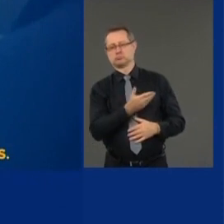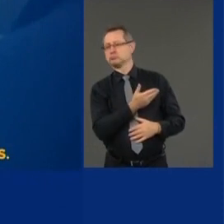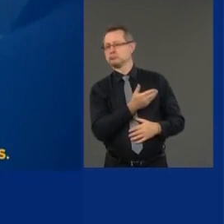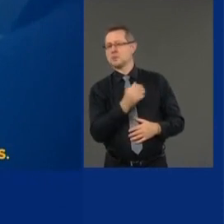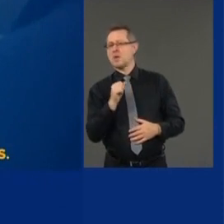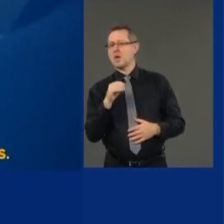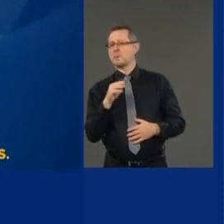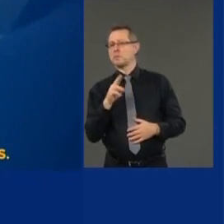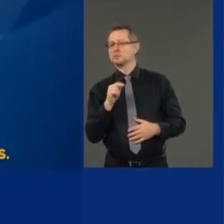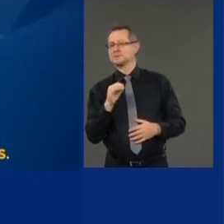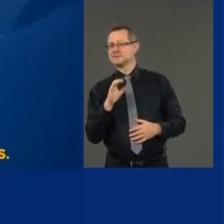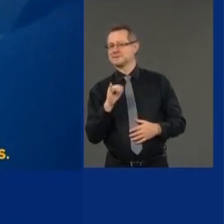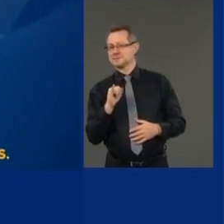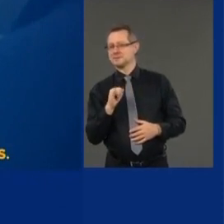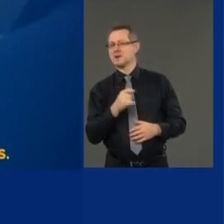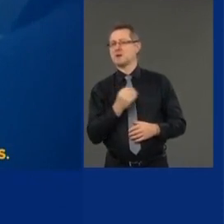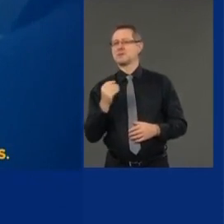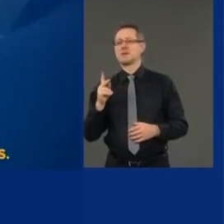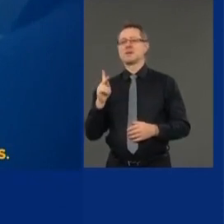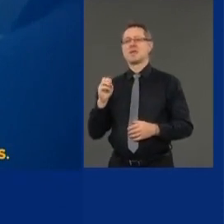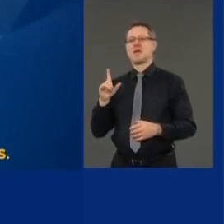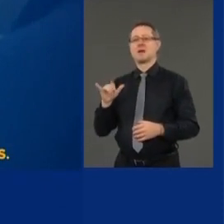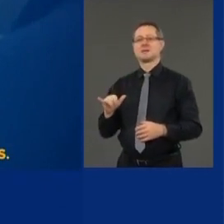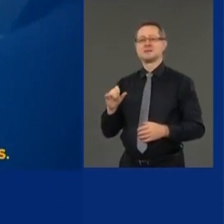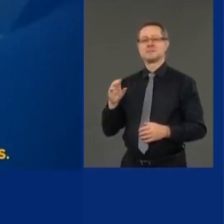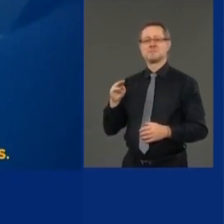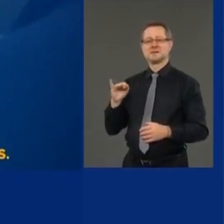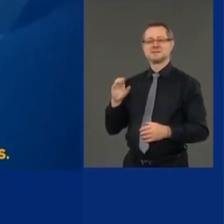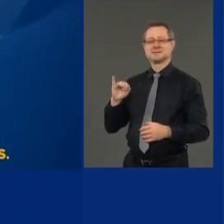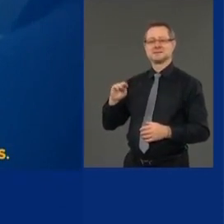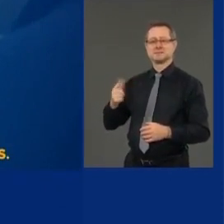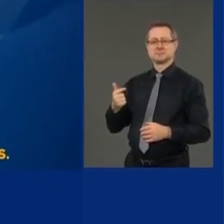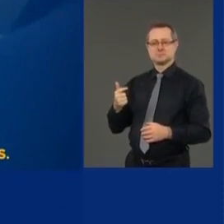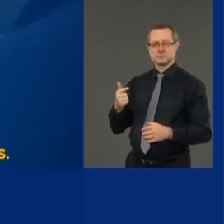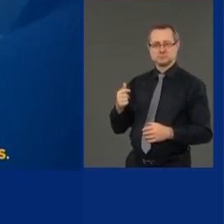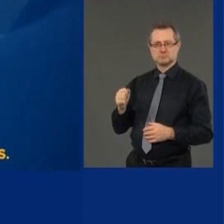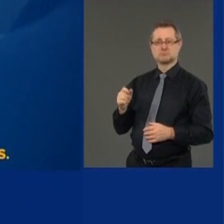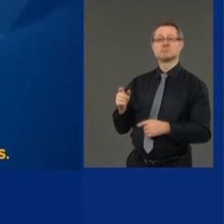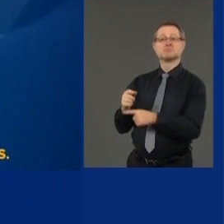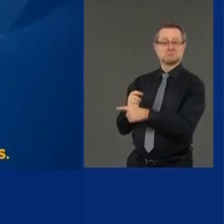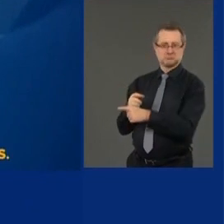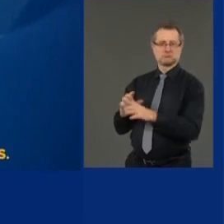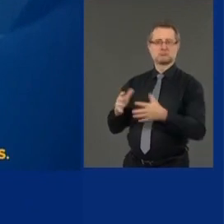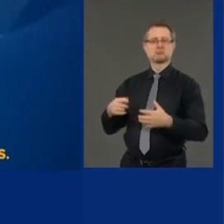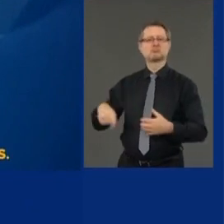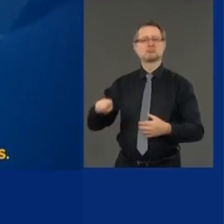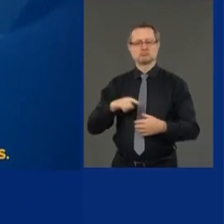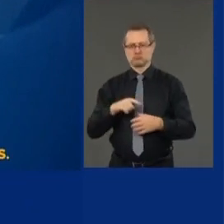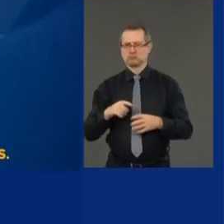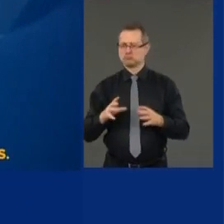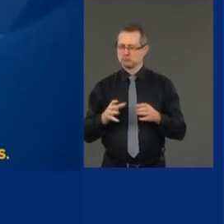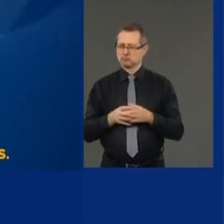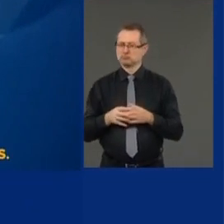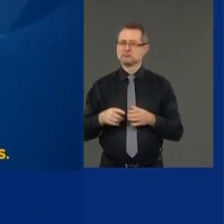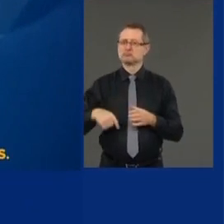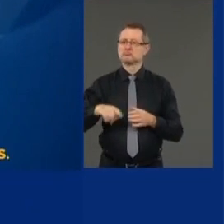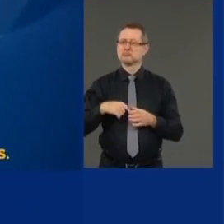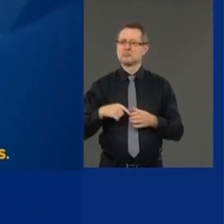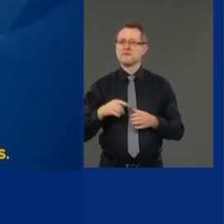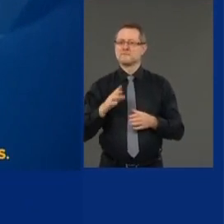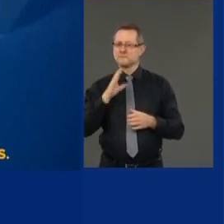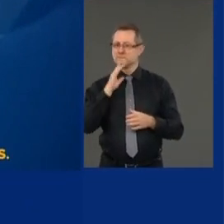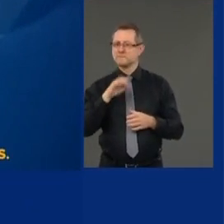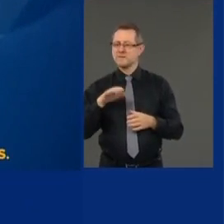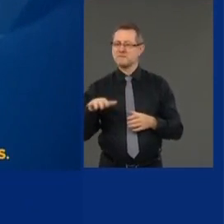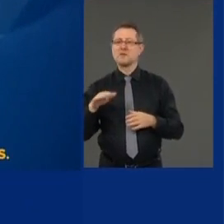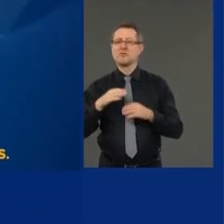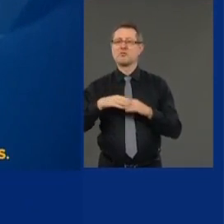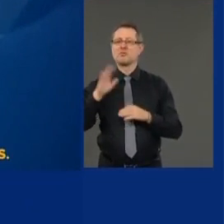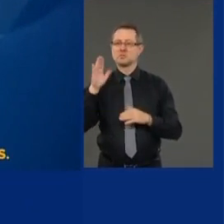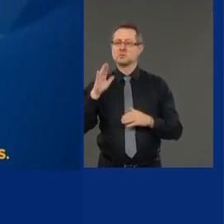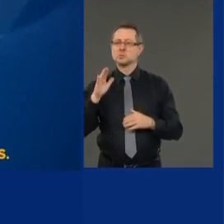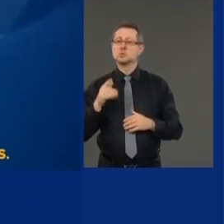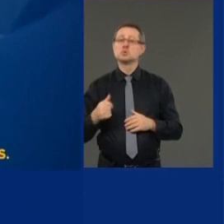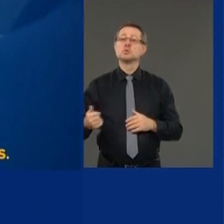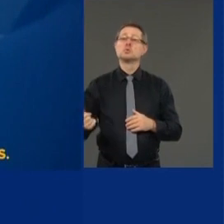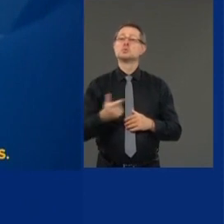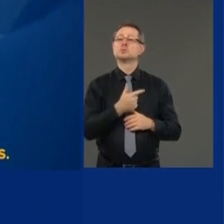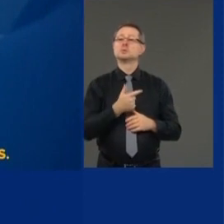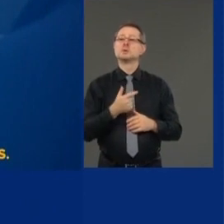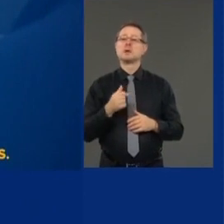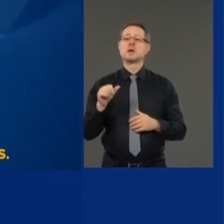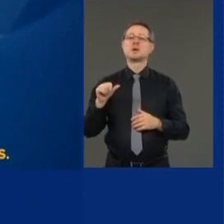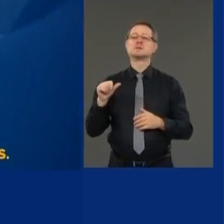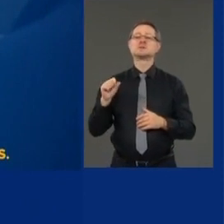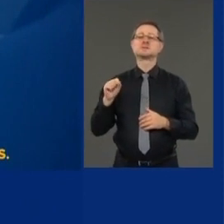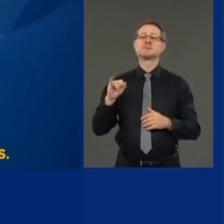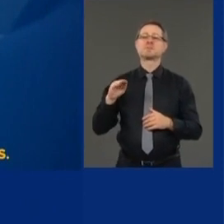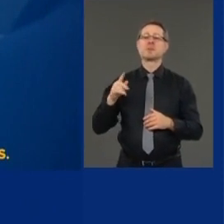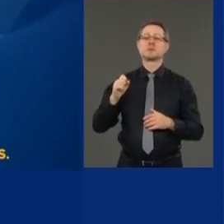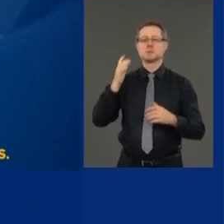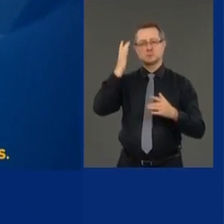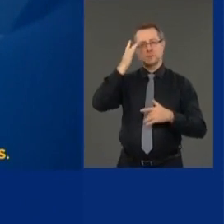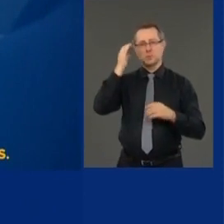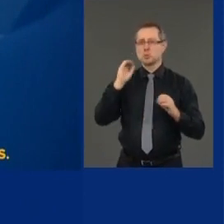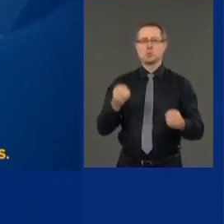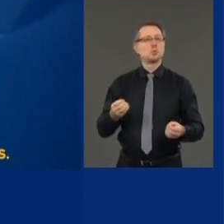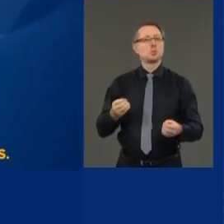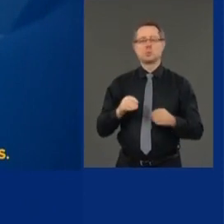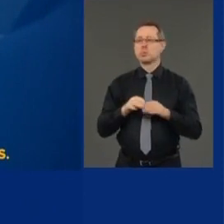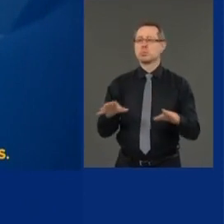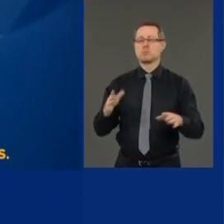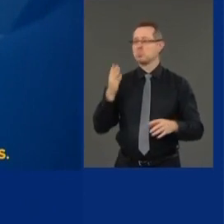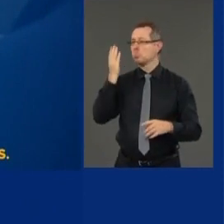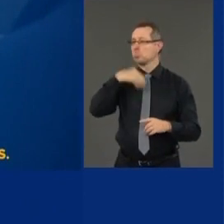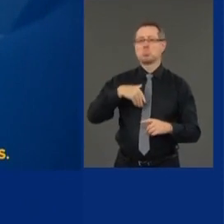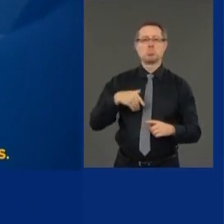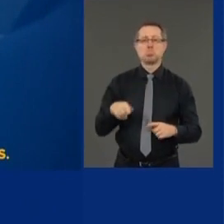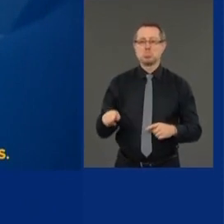SO, I JUST WANT TO APPLAUD